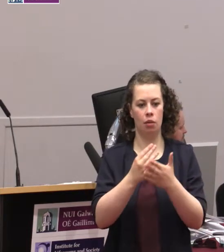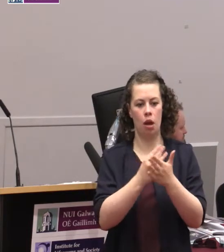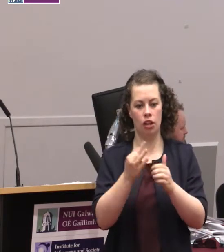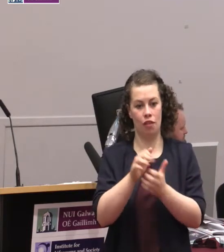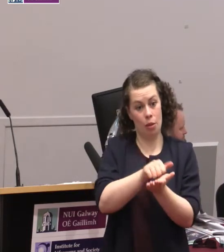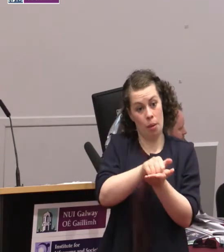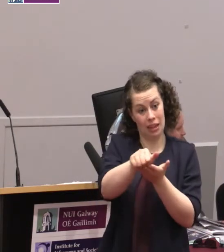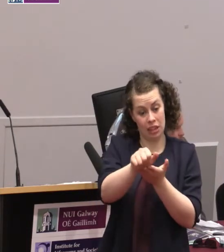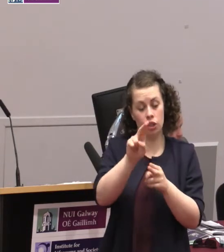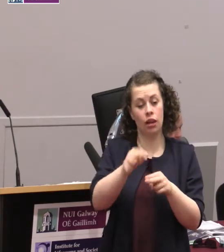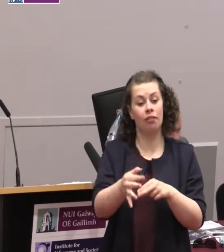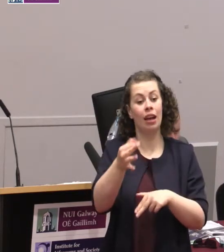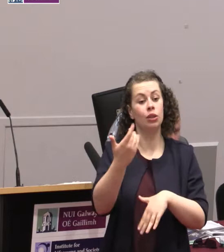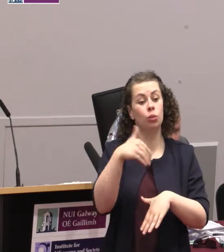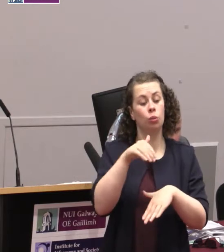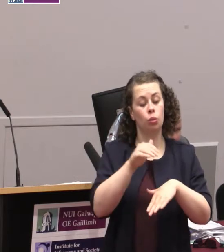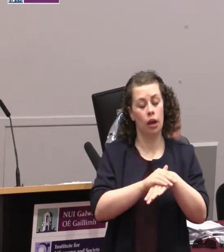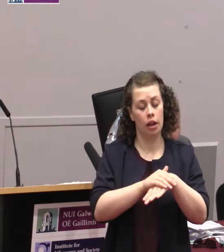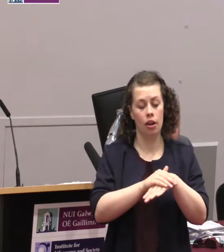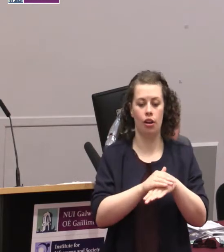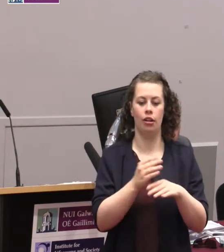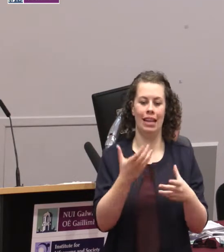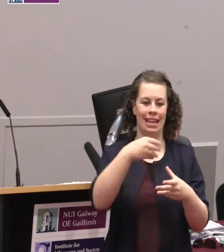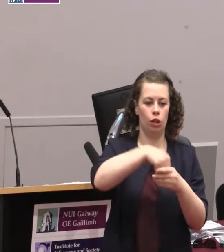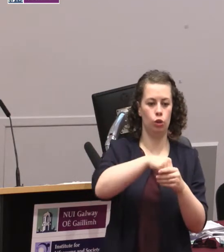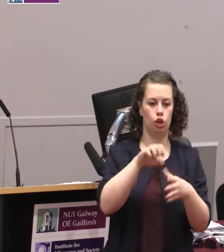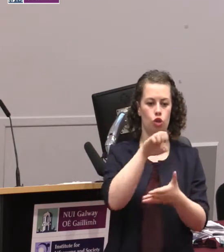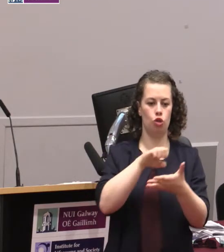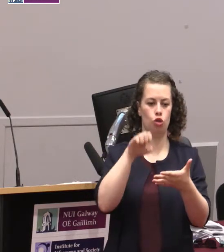can find at Inclusion Europe webpage.